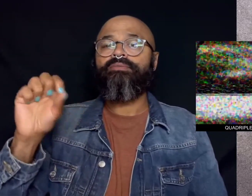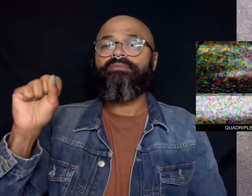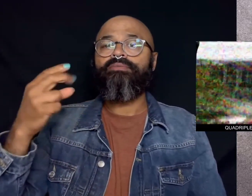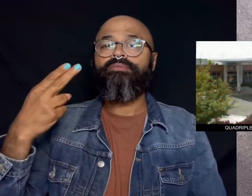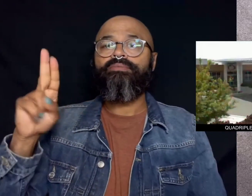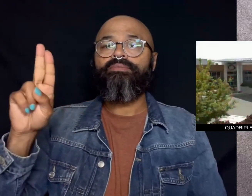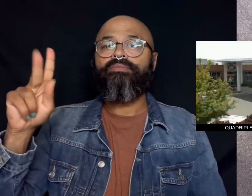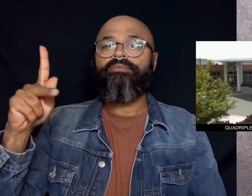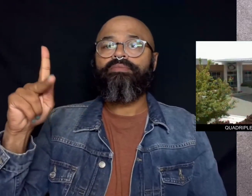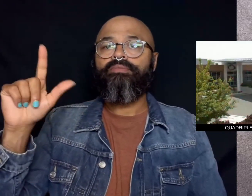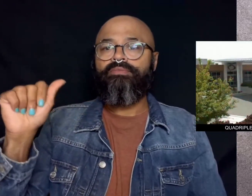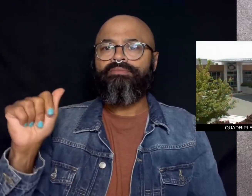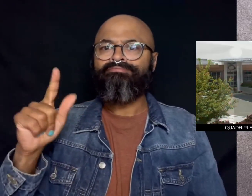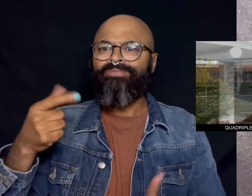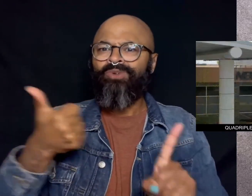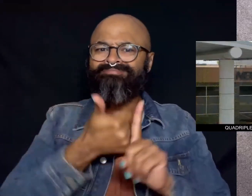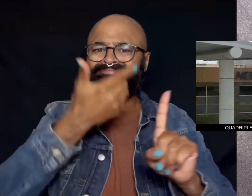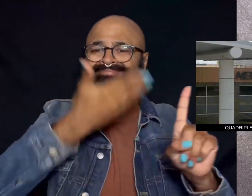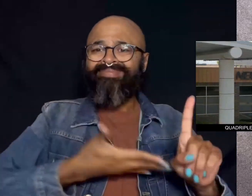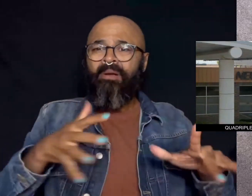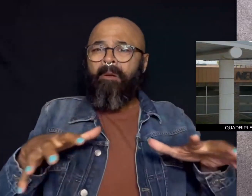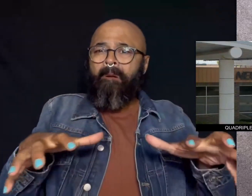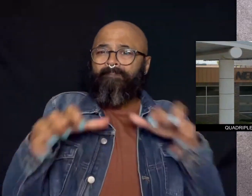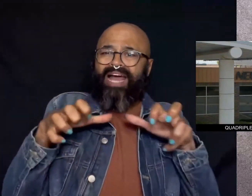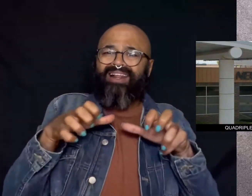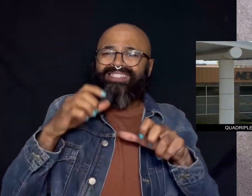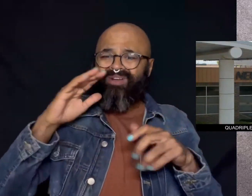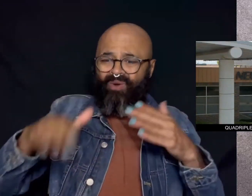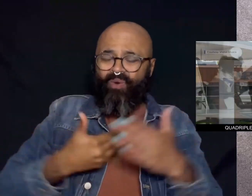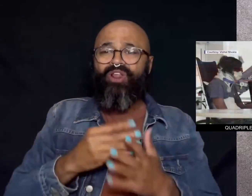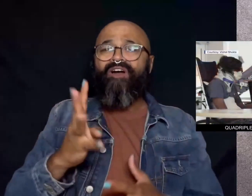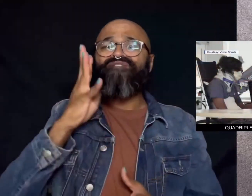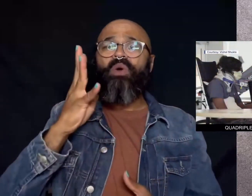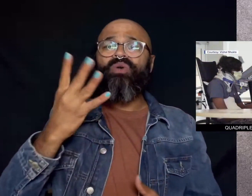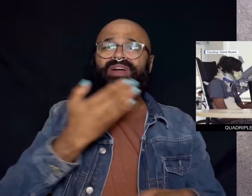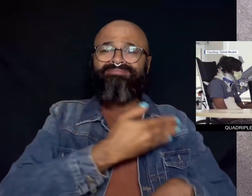23 year old Vila of Utah was once